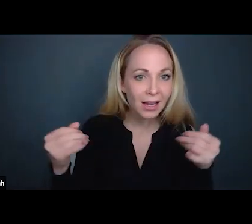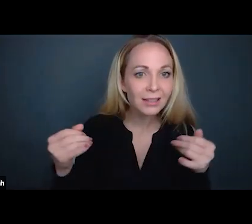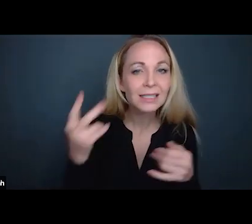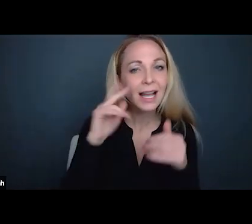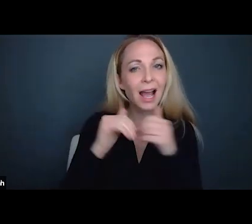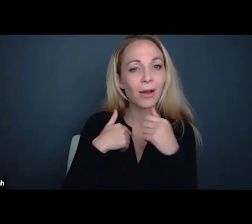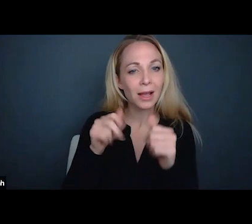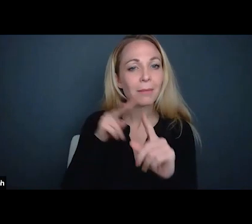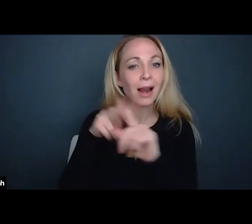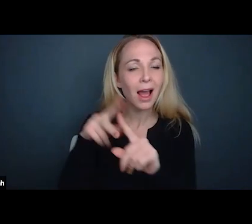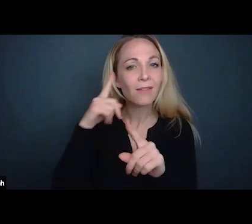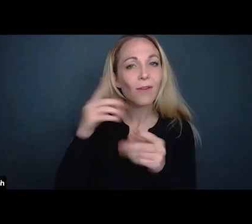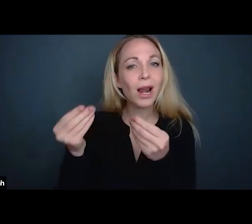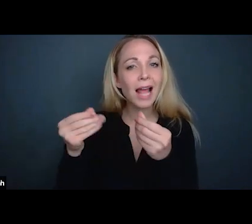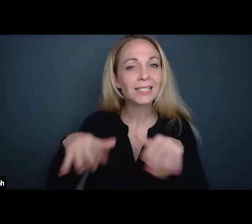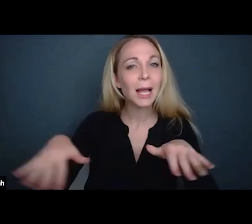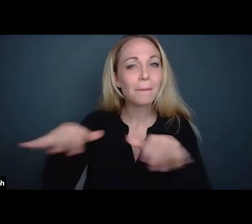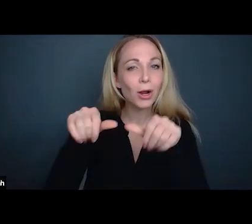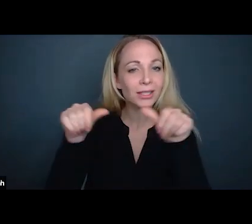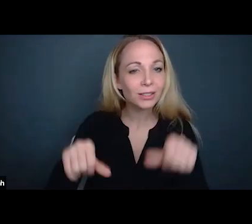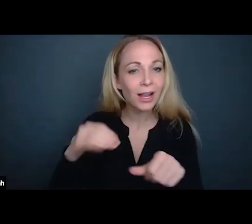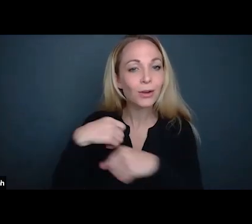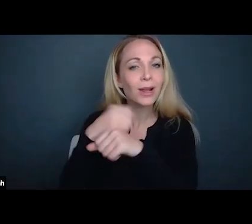them to landscape architecture and create a DeafScape.